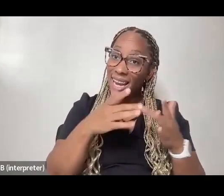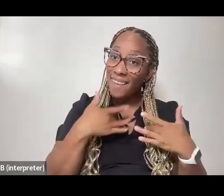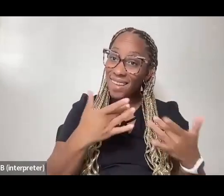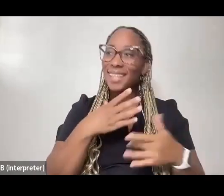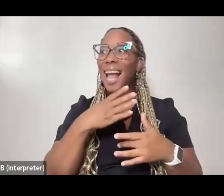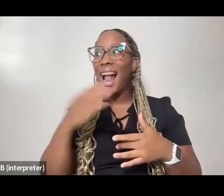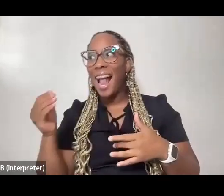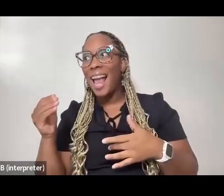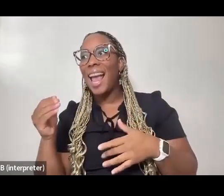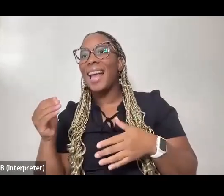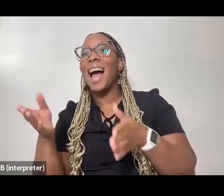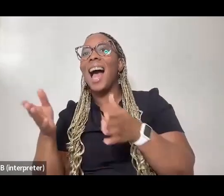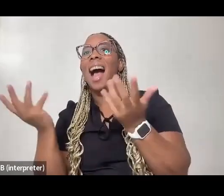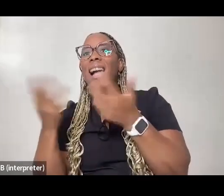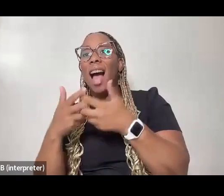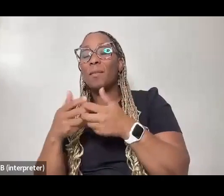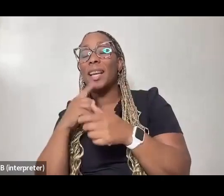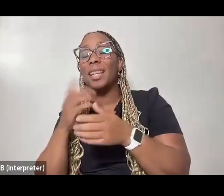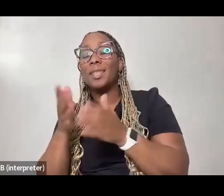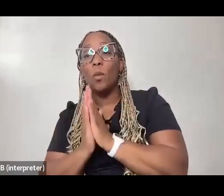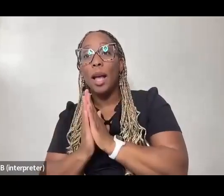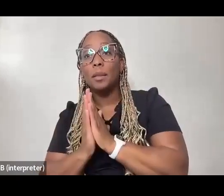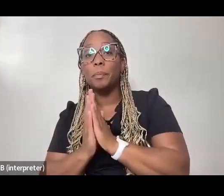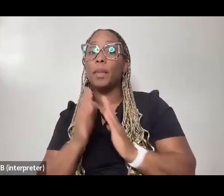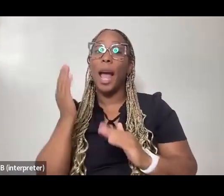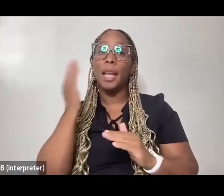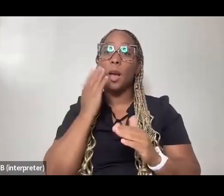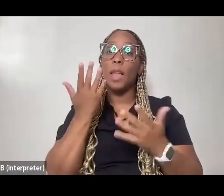Know it was mentioned previously that automatic captions still do